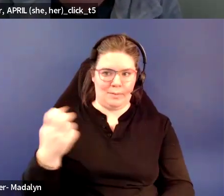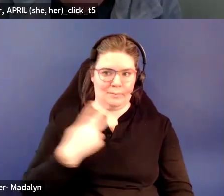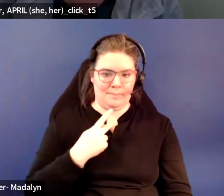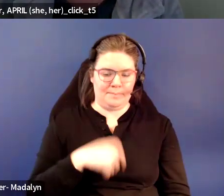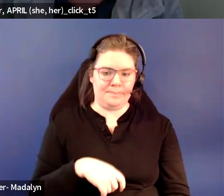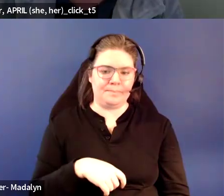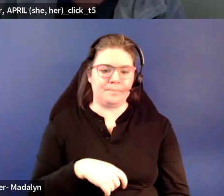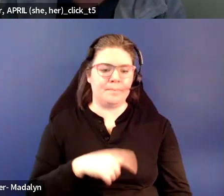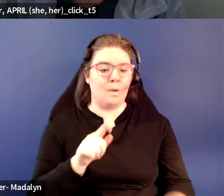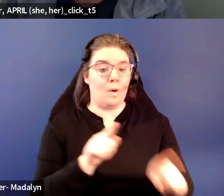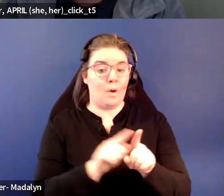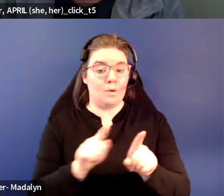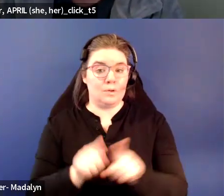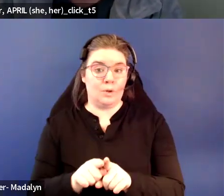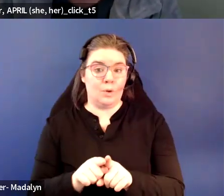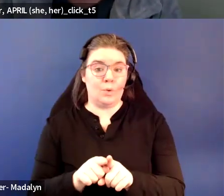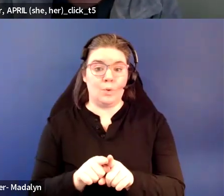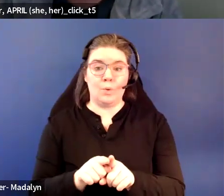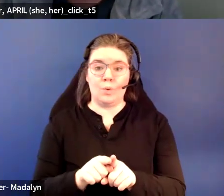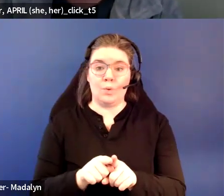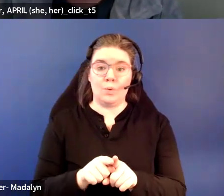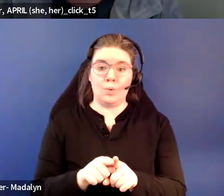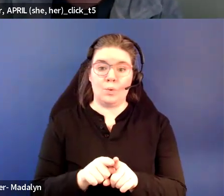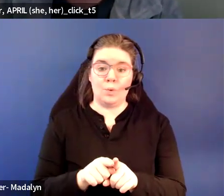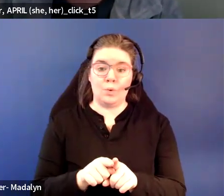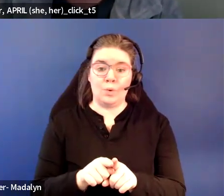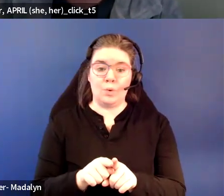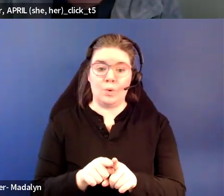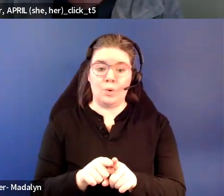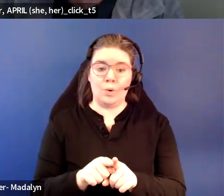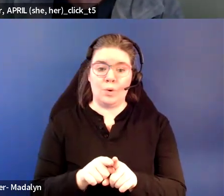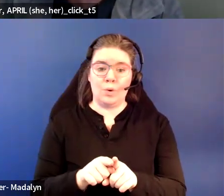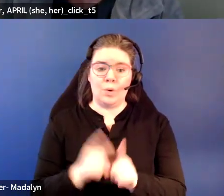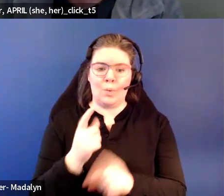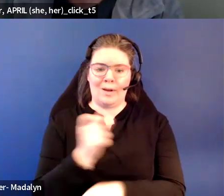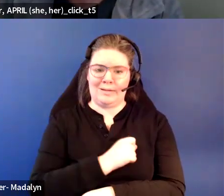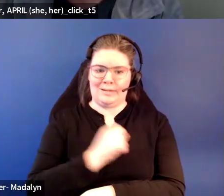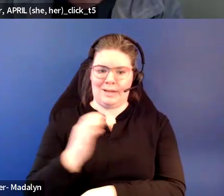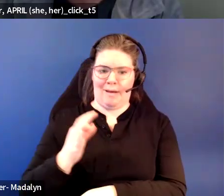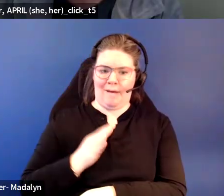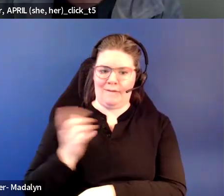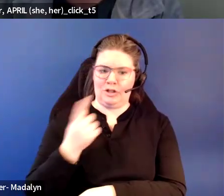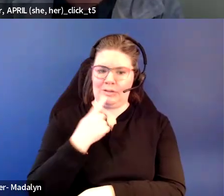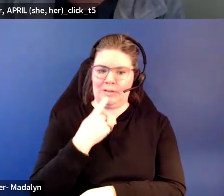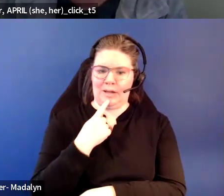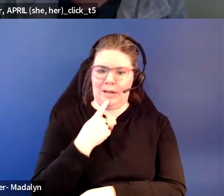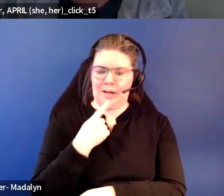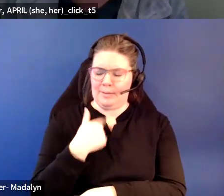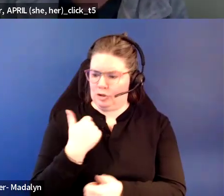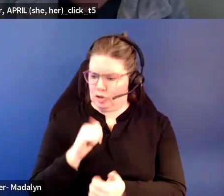Carolyn Grawi: Oh, I guess one of my staff members is on. She's saying I'm sorry trying to figure what she said. Here, hang on 1 s.